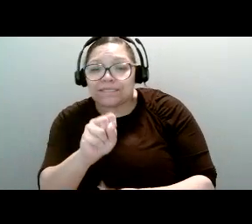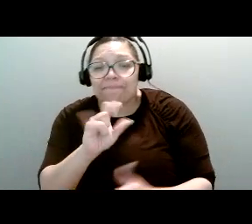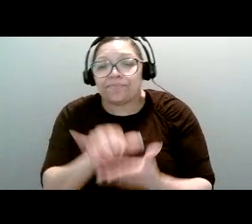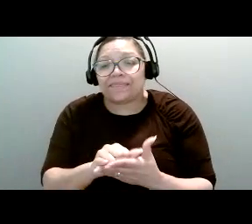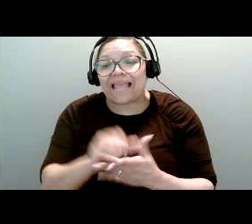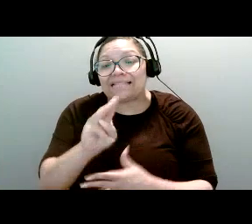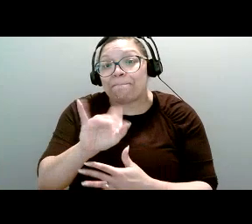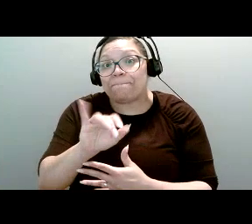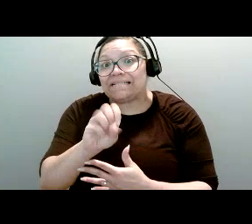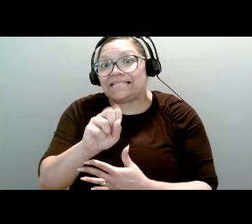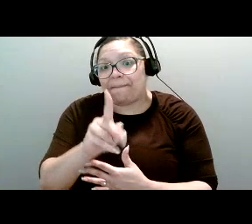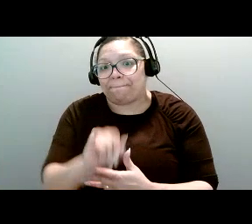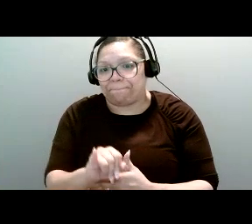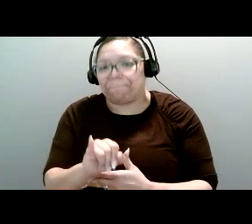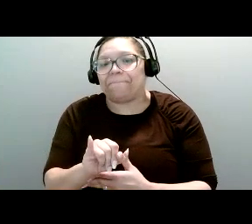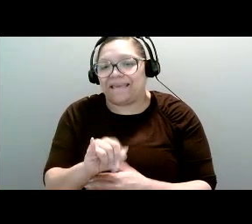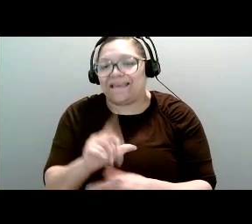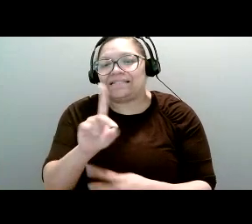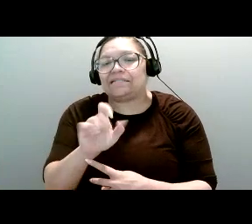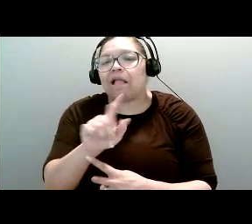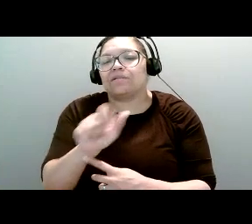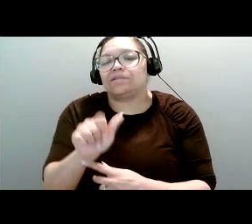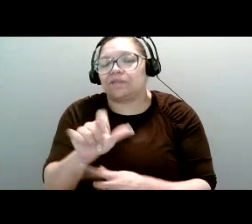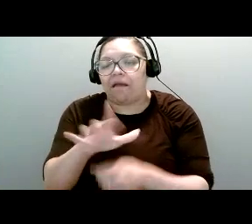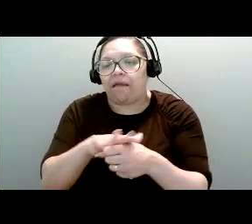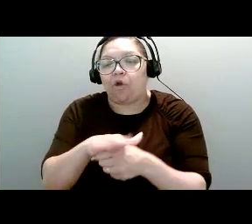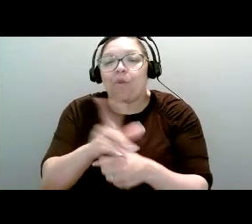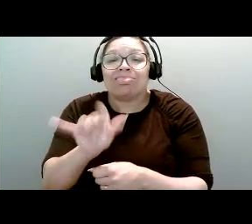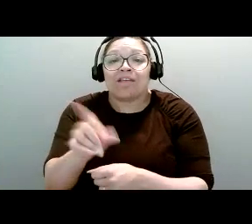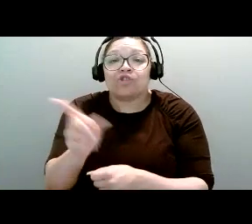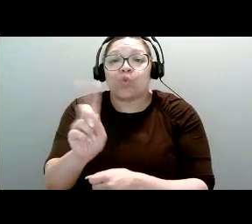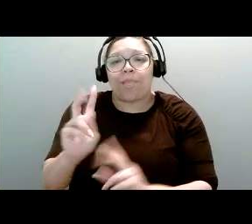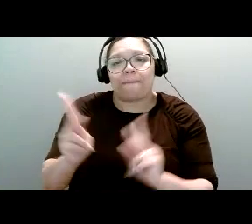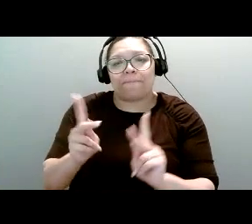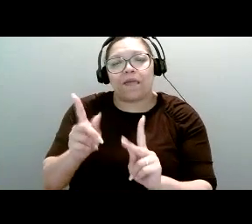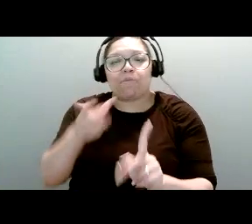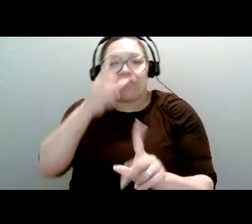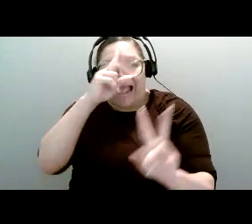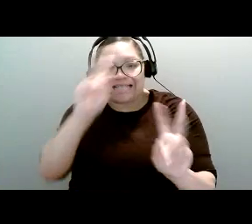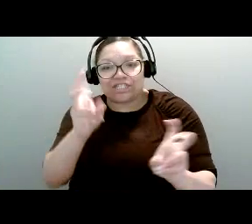and that is also the place where the people in the Delta consider to be the birth place of the Blues.